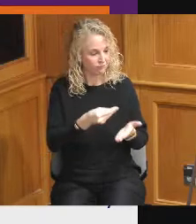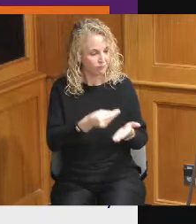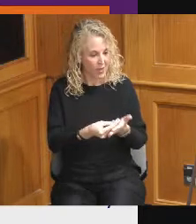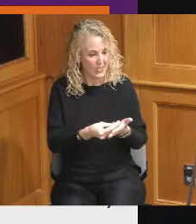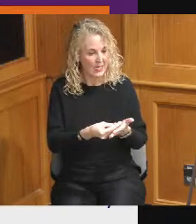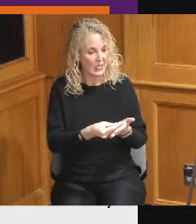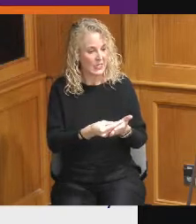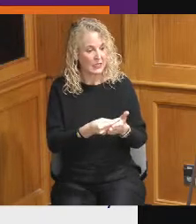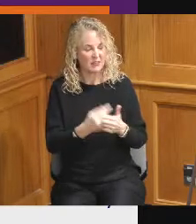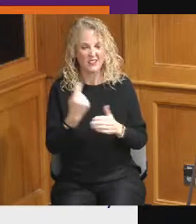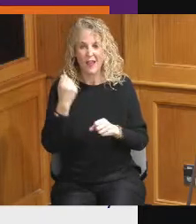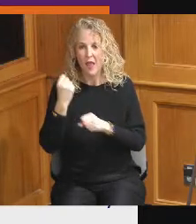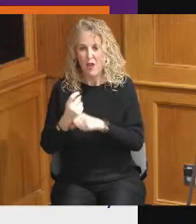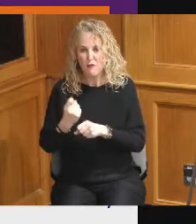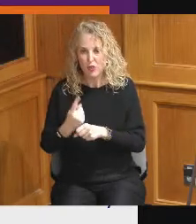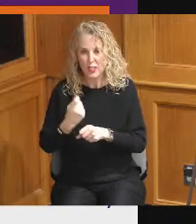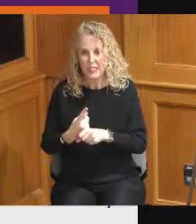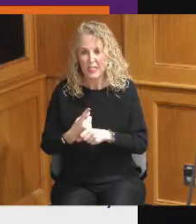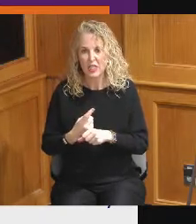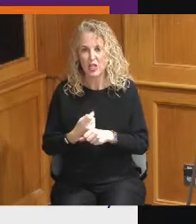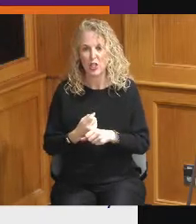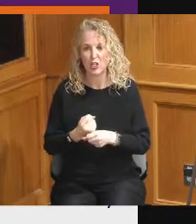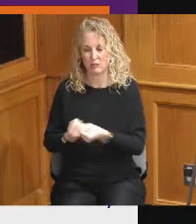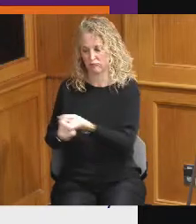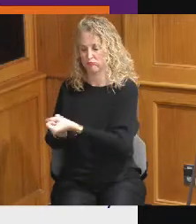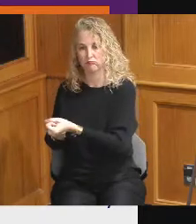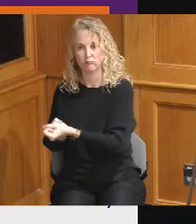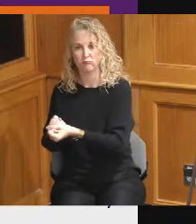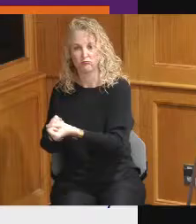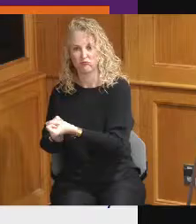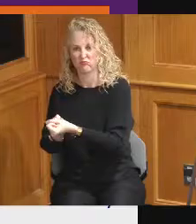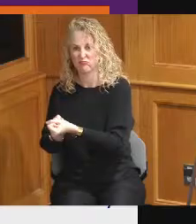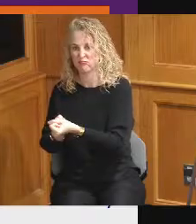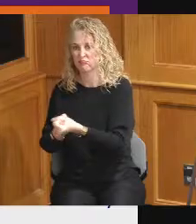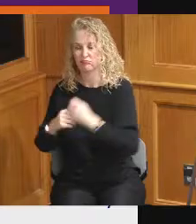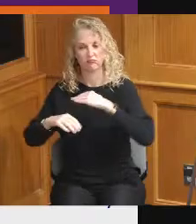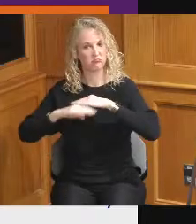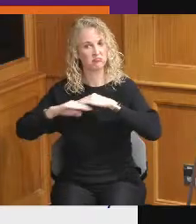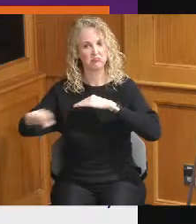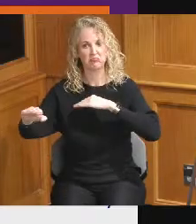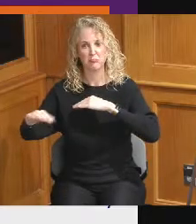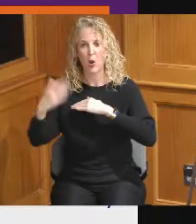to manage that through to complet completion and having the consistency and dependability